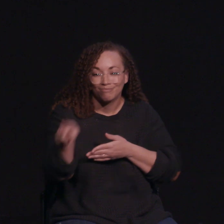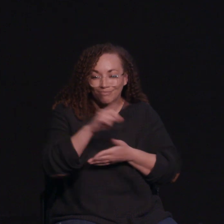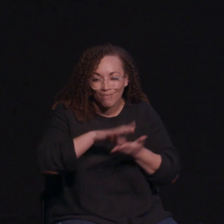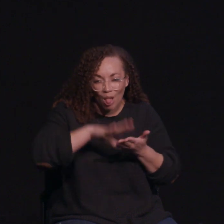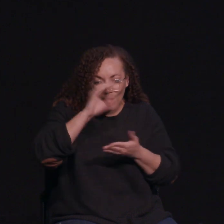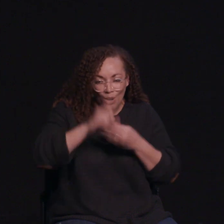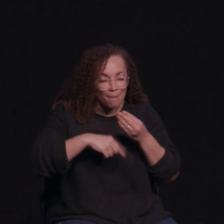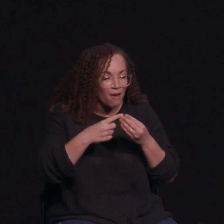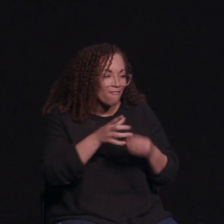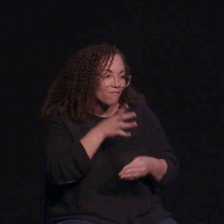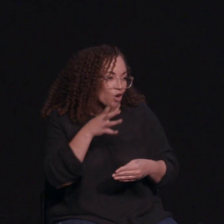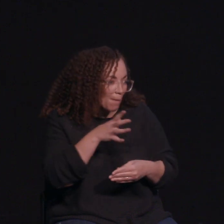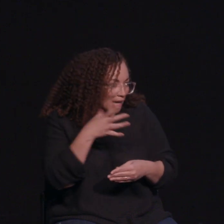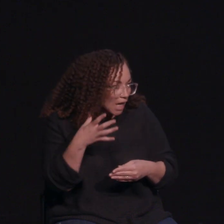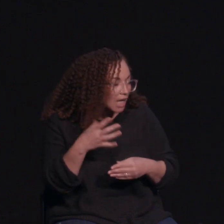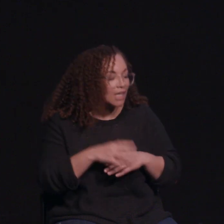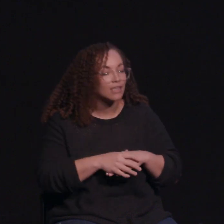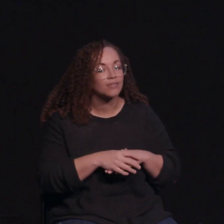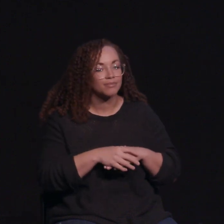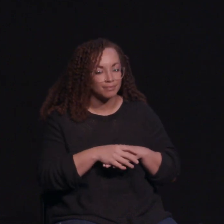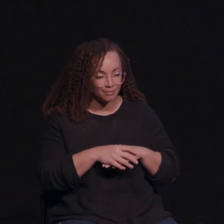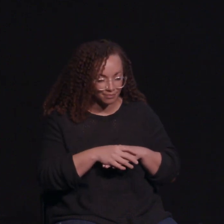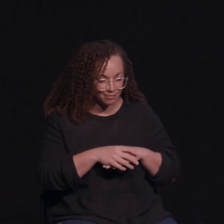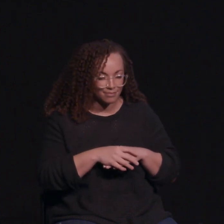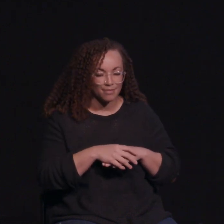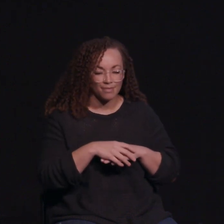Kanchan Dawn Hunter is a former co-director at Spiral Gardens,